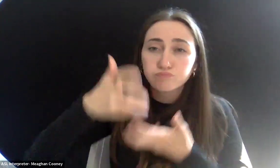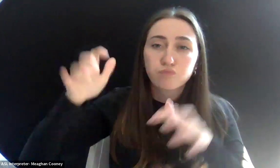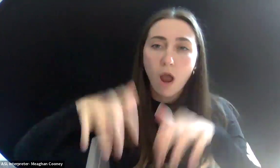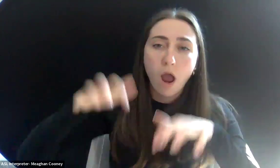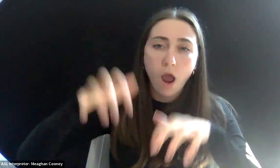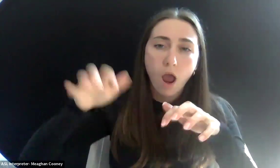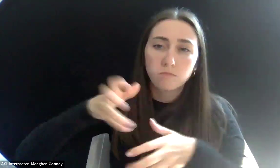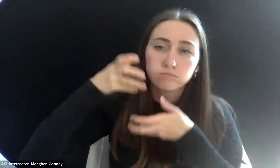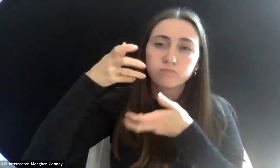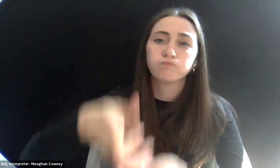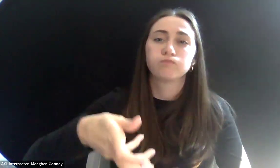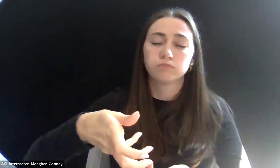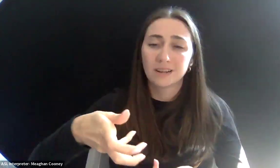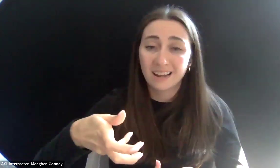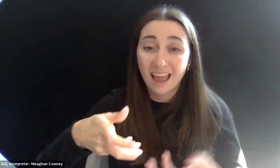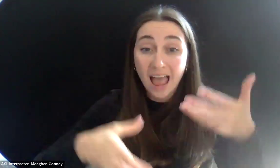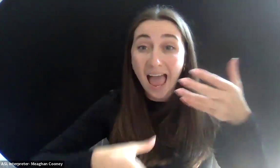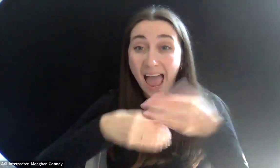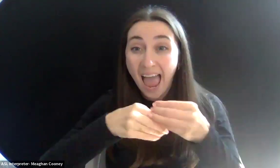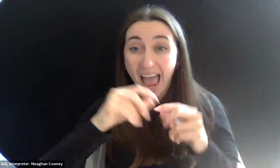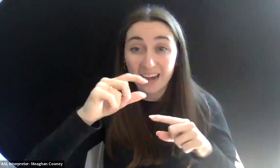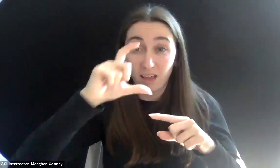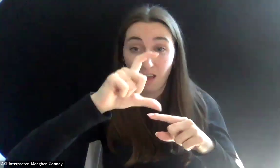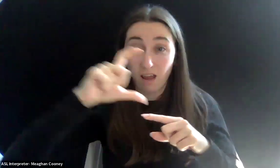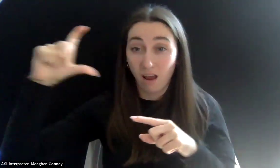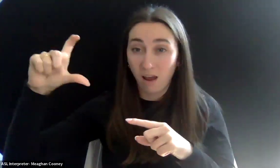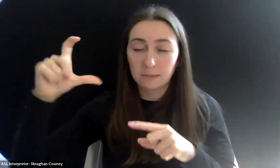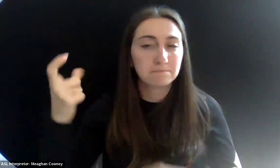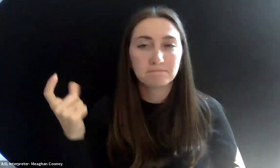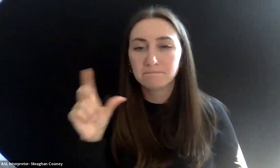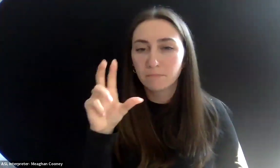You can't add up the two bars because extreme precip is one category.